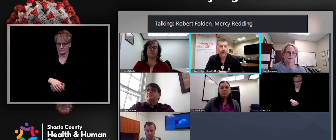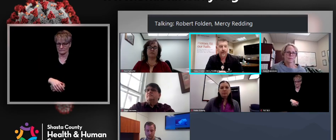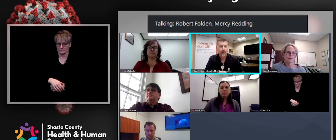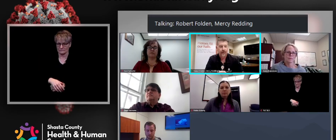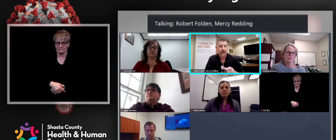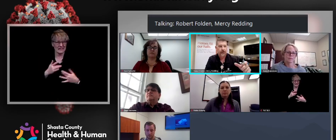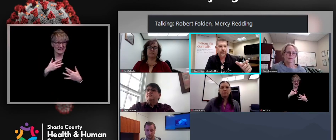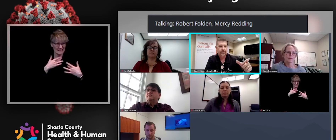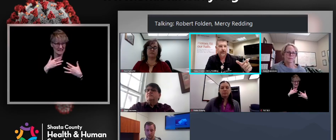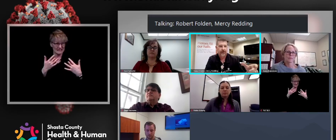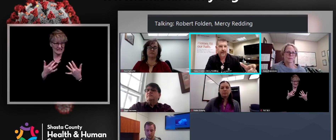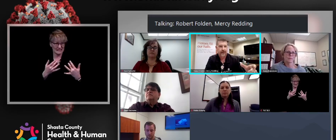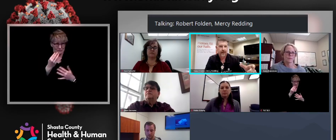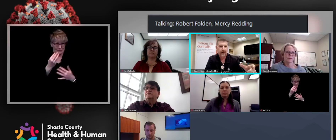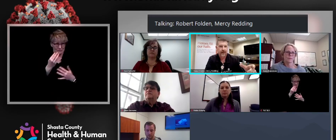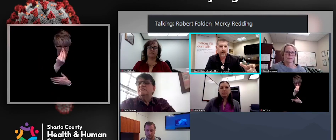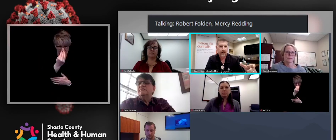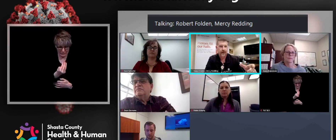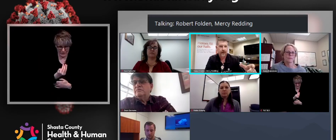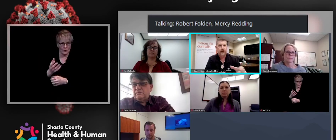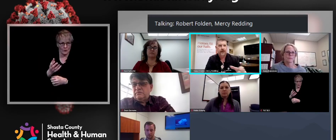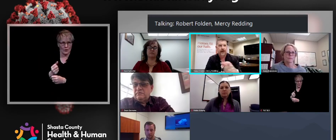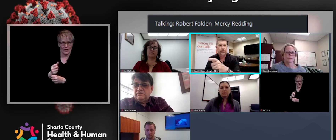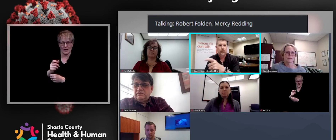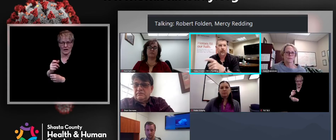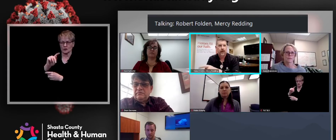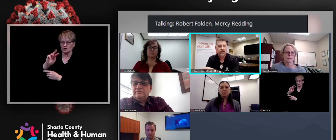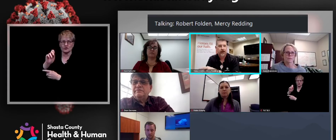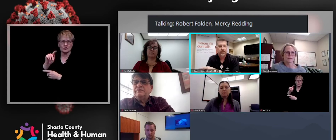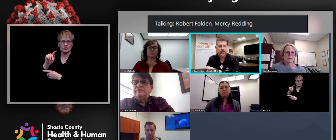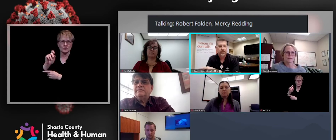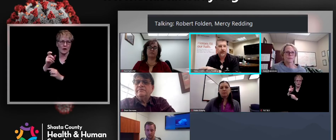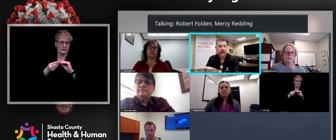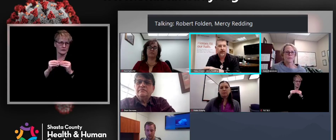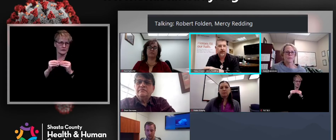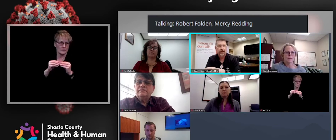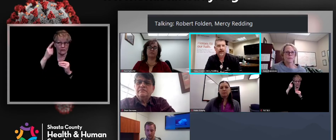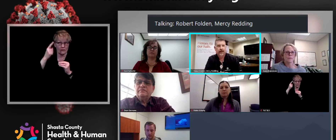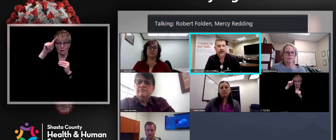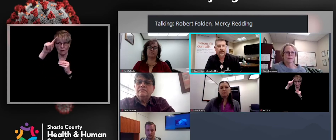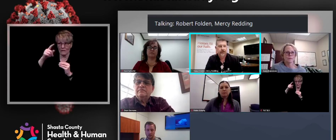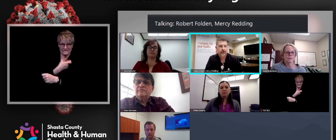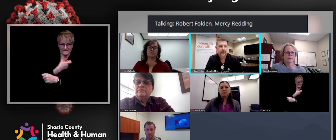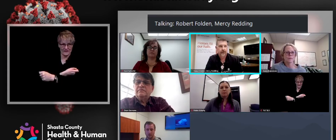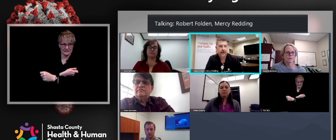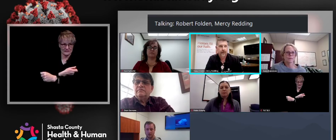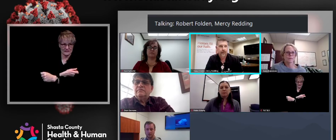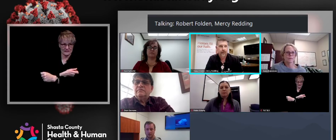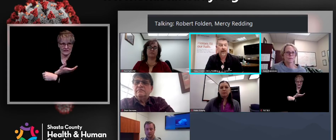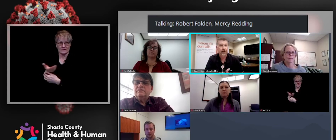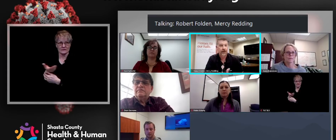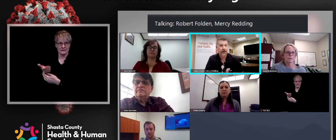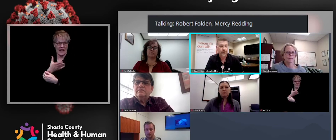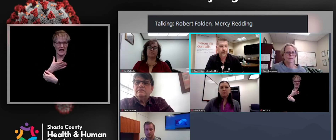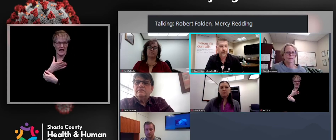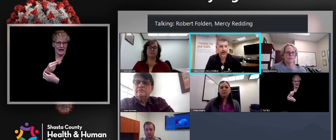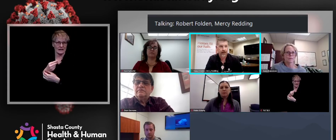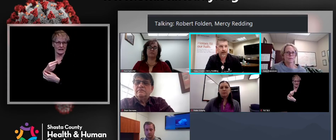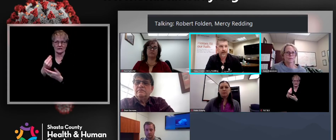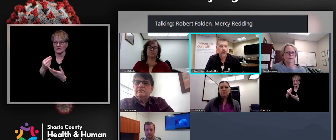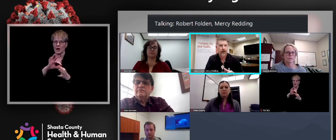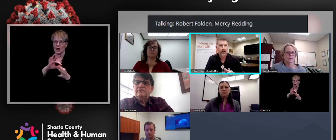for vaccine material as well as supply material and because of weather delays, we